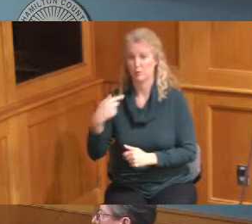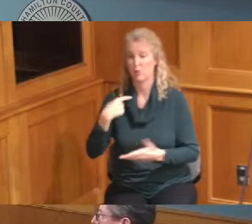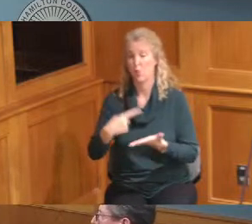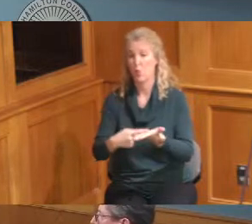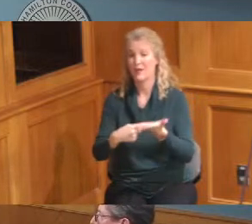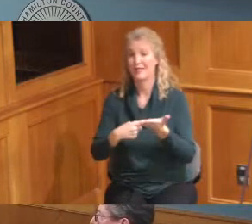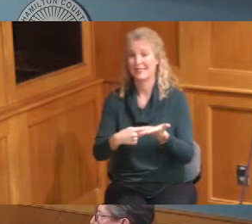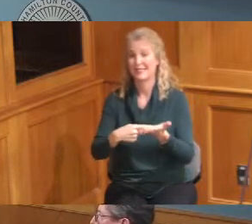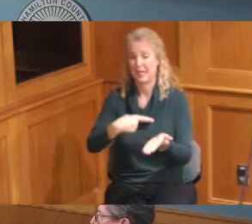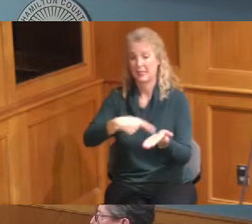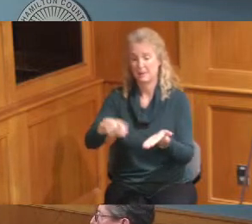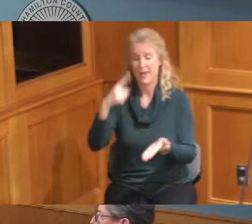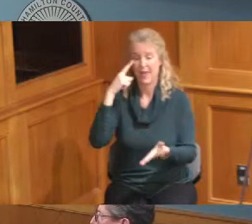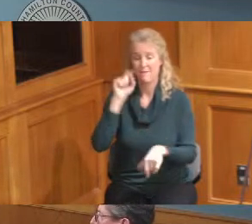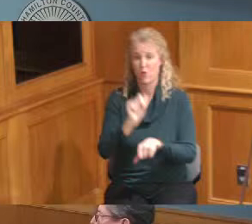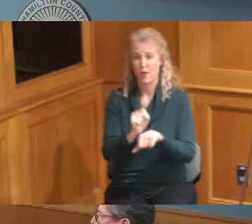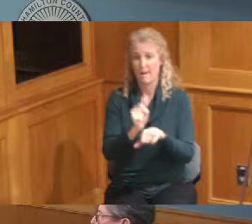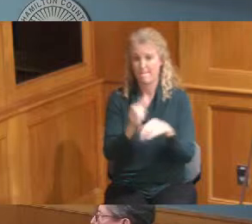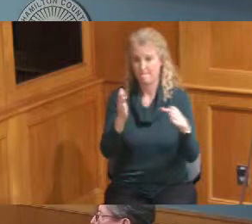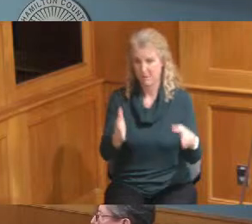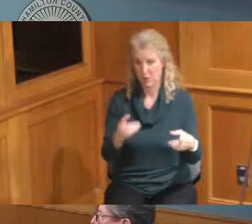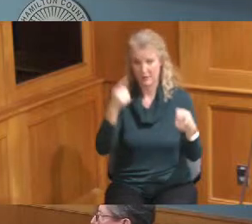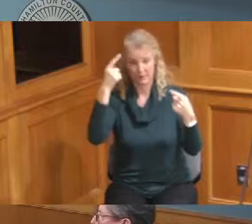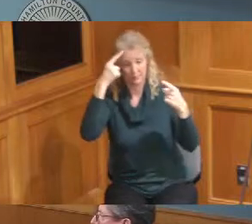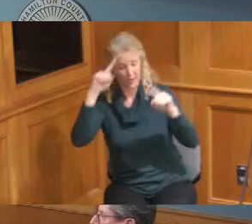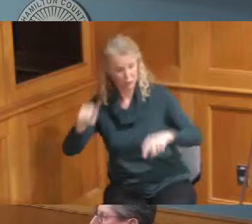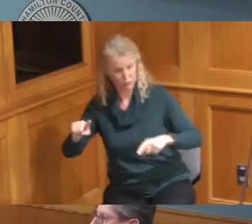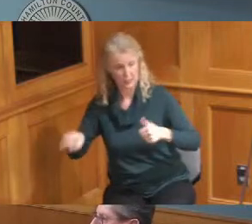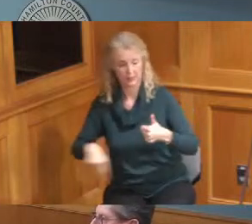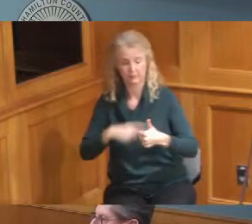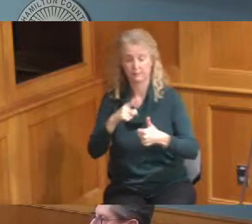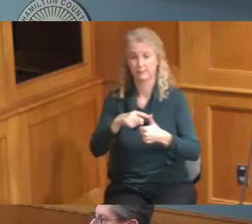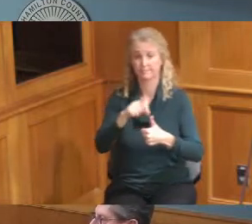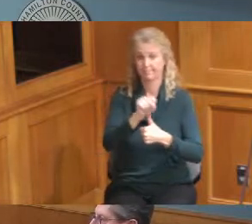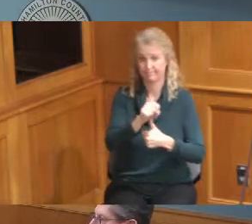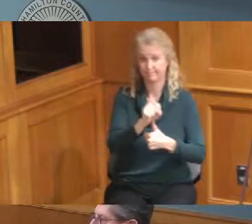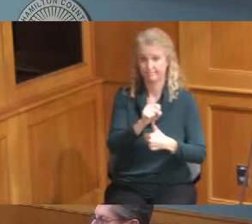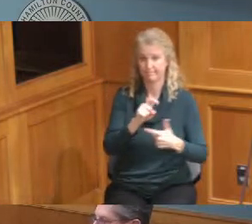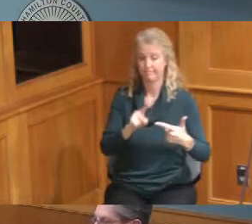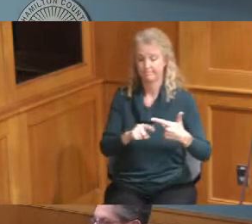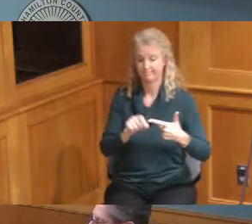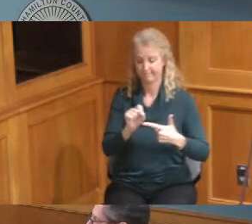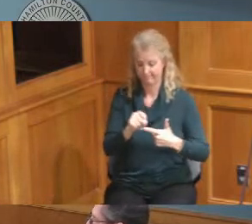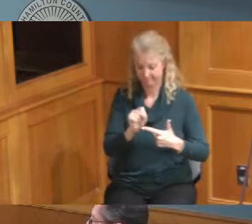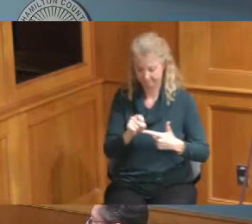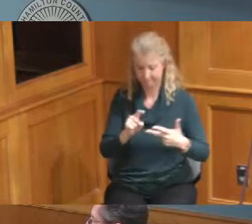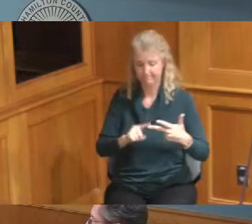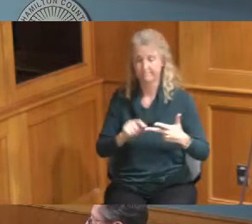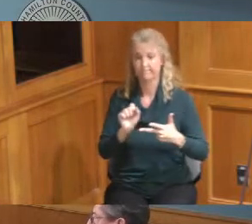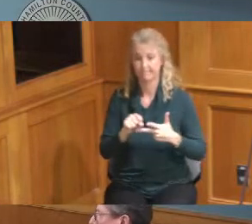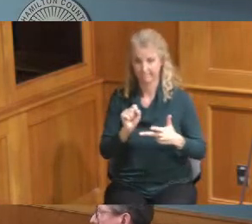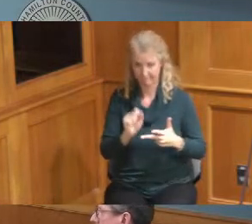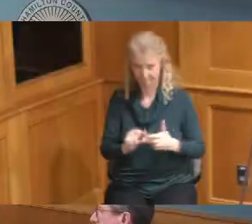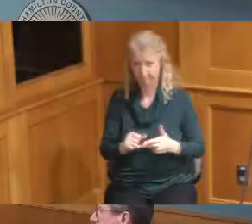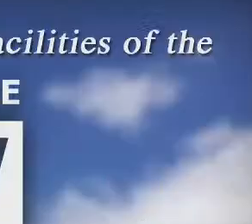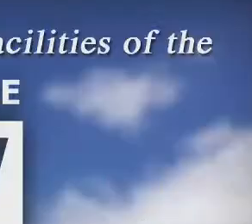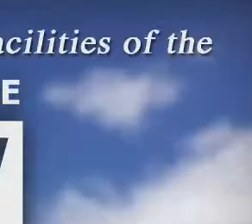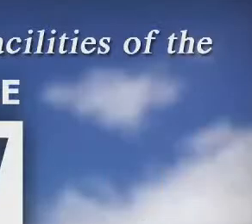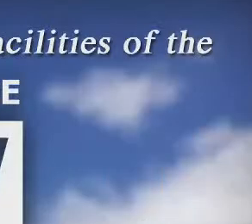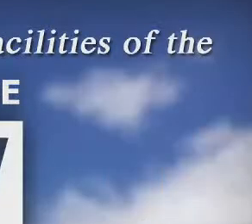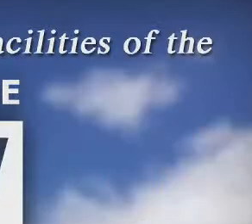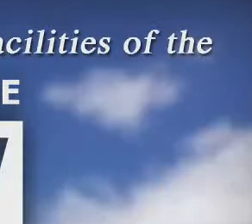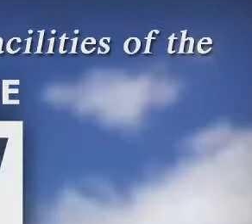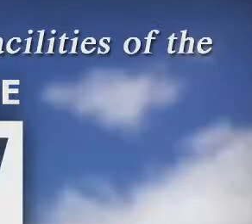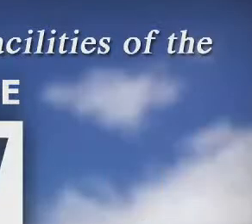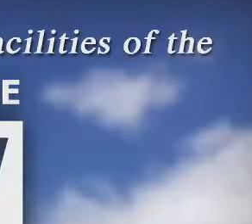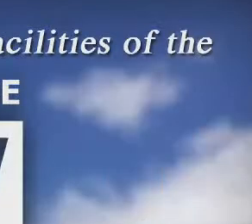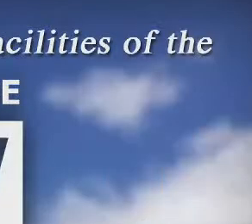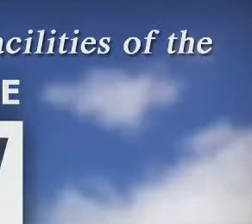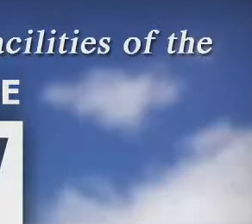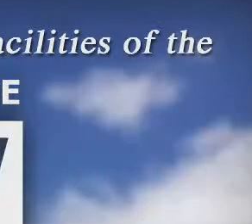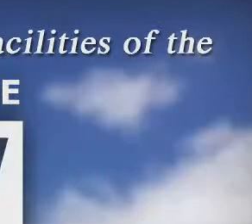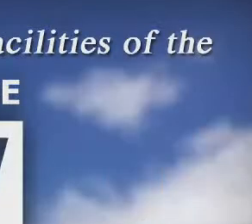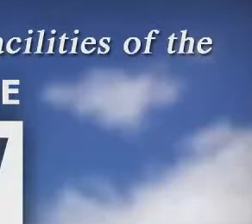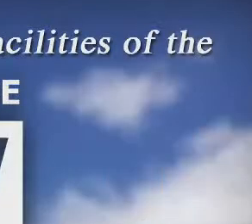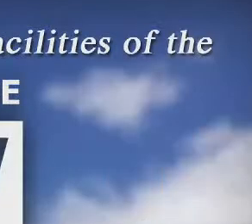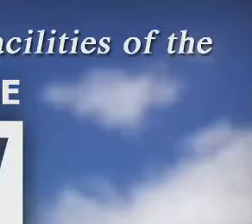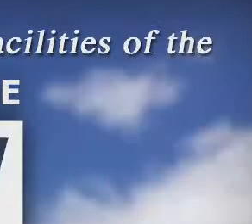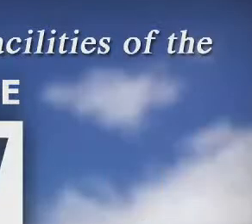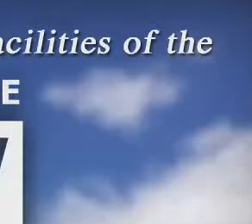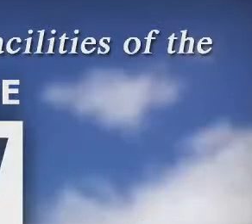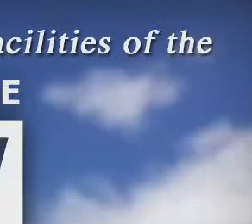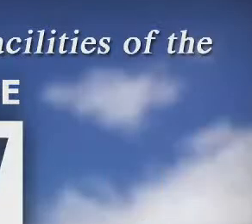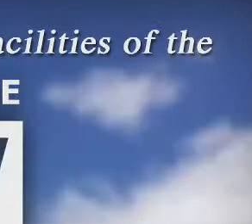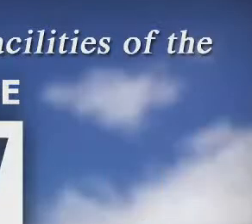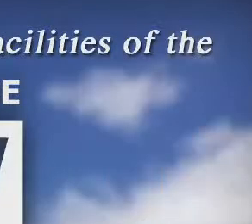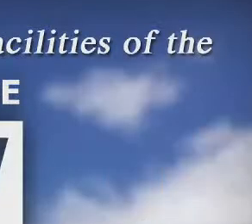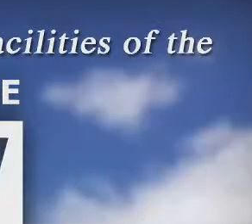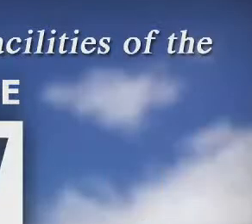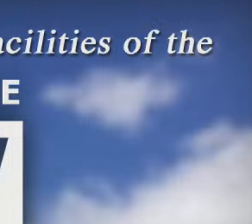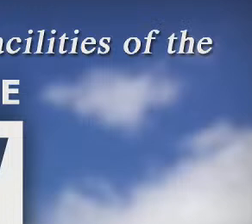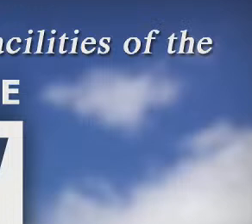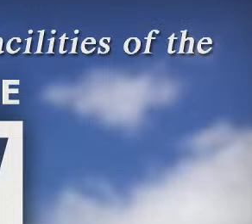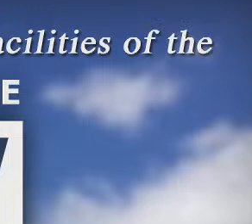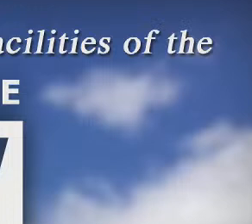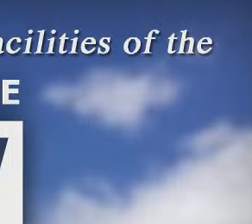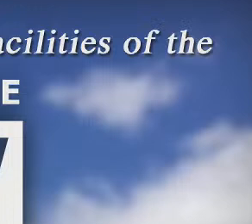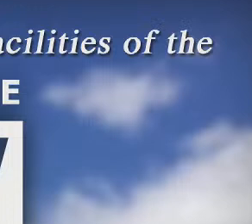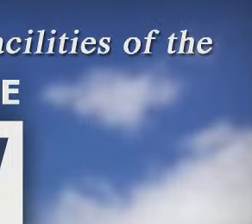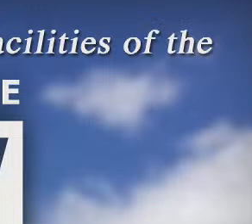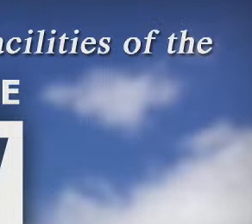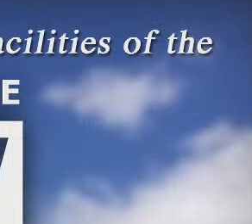Employee s Commissioner Driehaus yes Commissioner Summerow Dumas yes Commissioner Reece